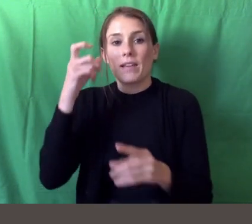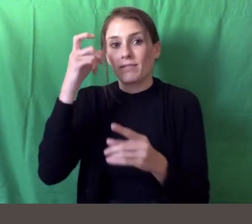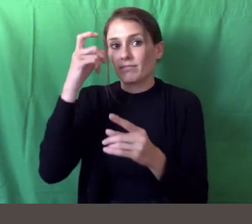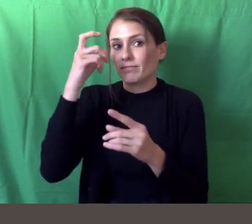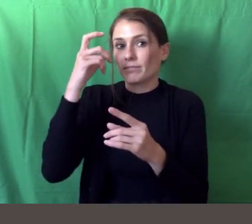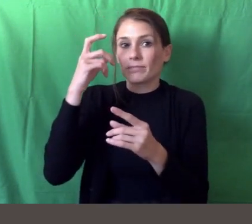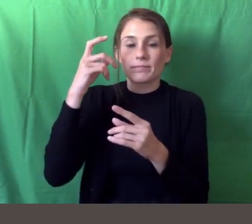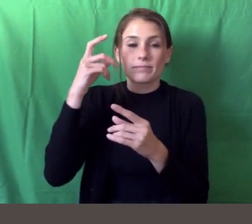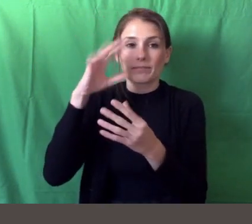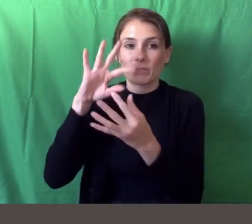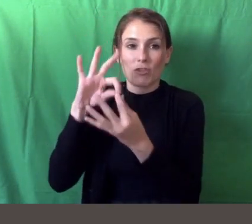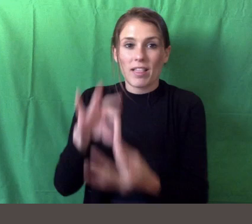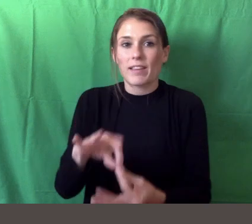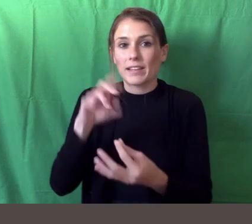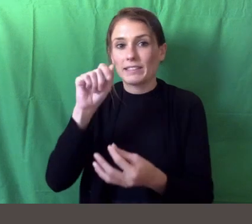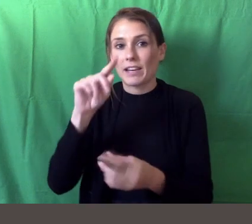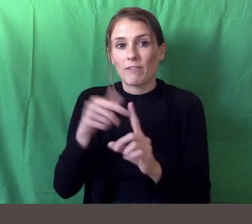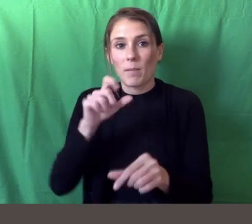So how would this apply to LLMs?